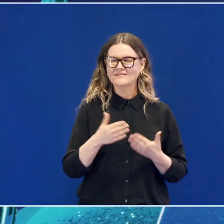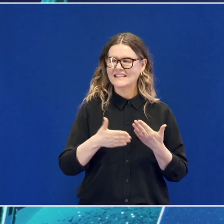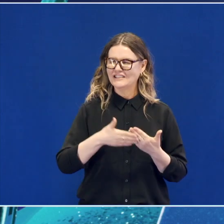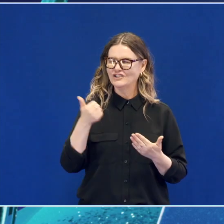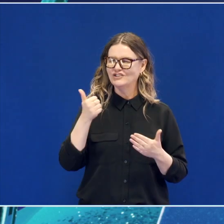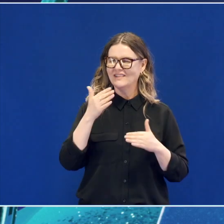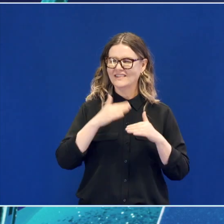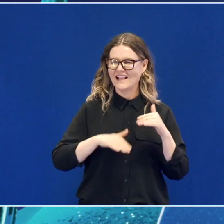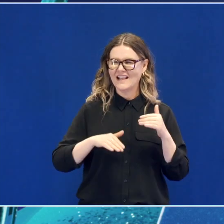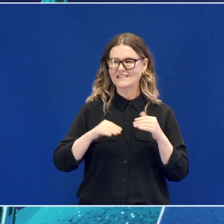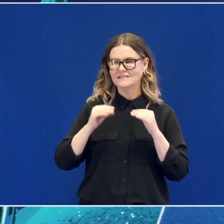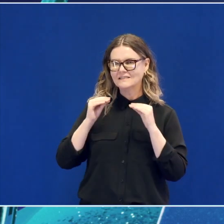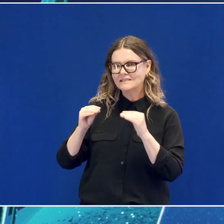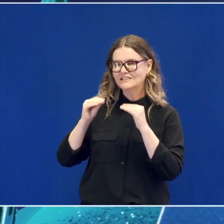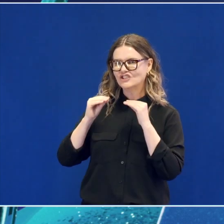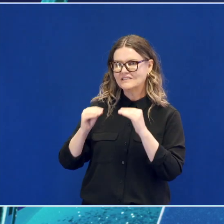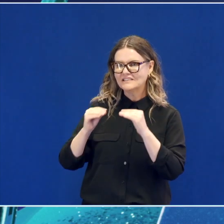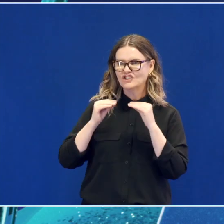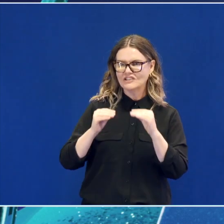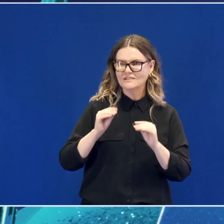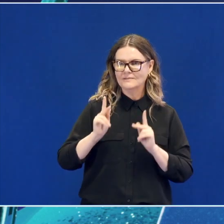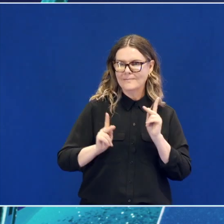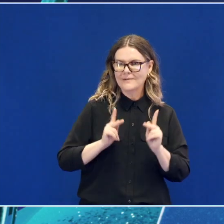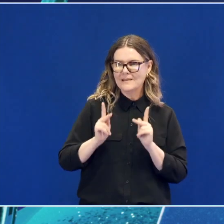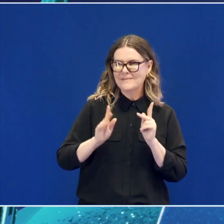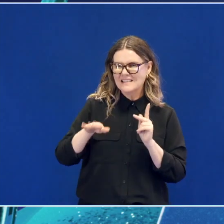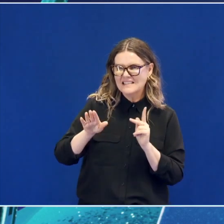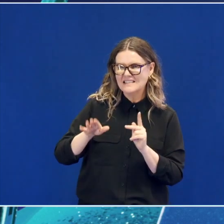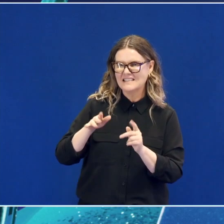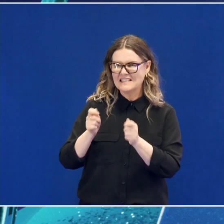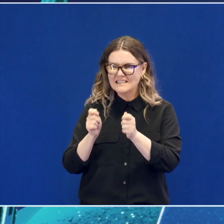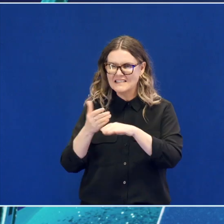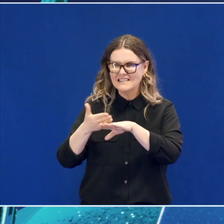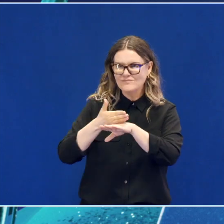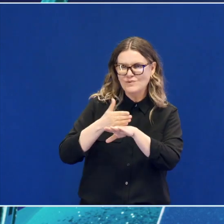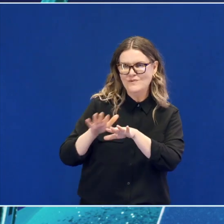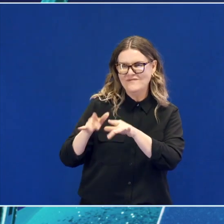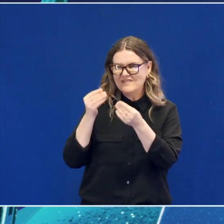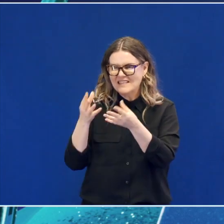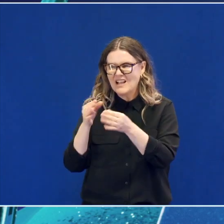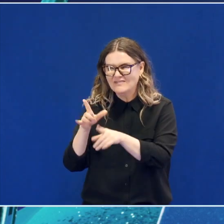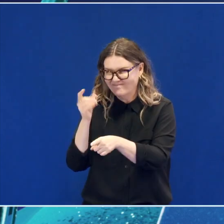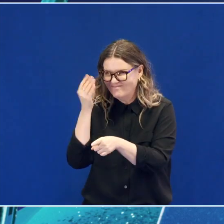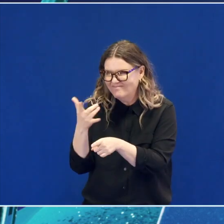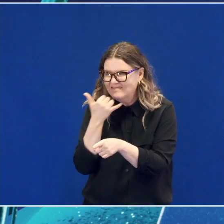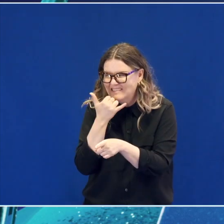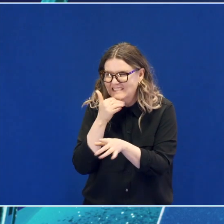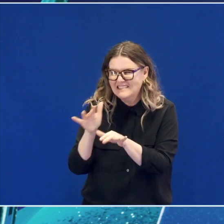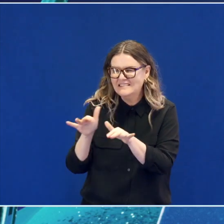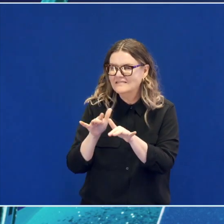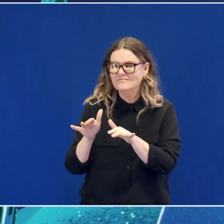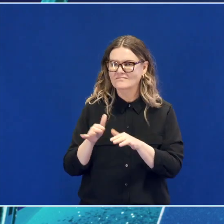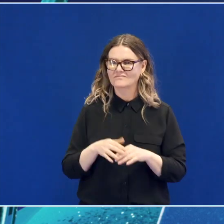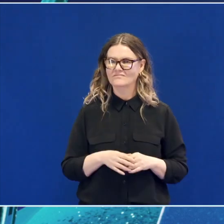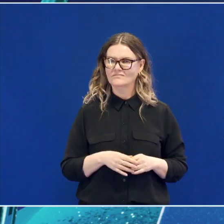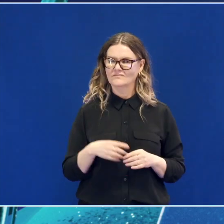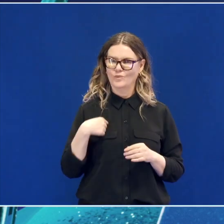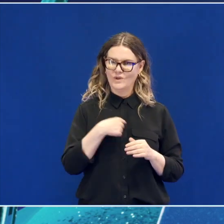as an industry for a long time, you're training 100 developers, tomorrow 33 of them are gone. And literally people change their job once every three years